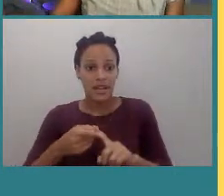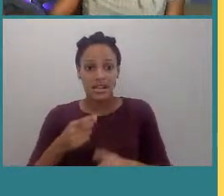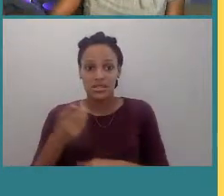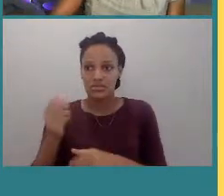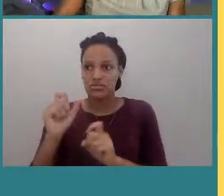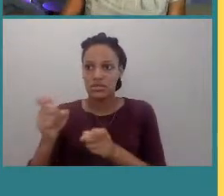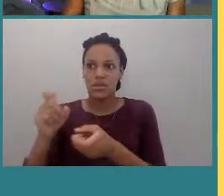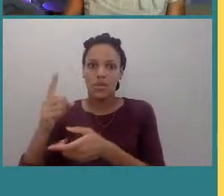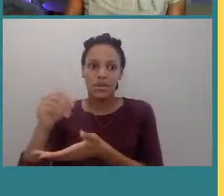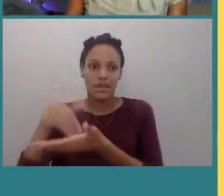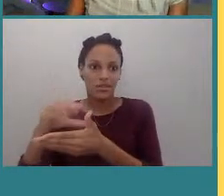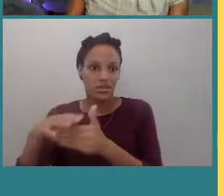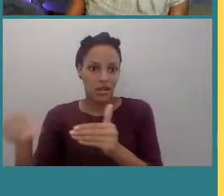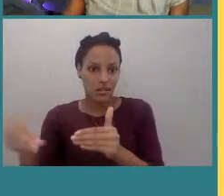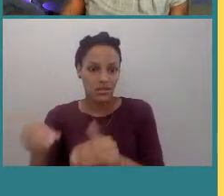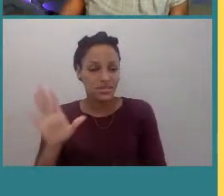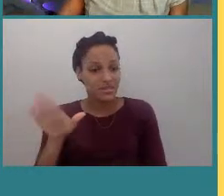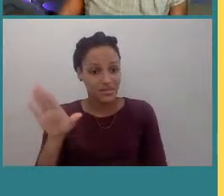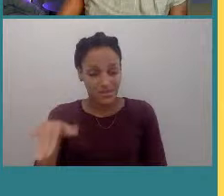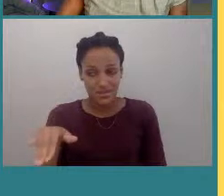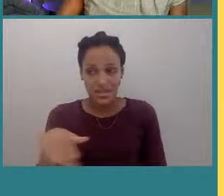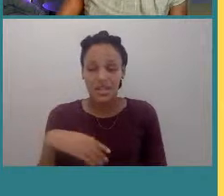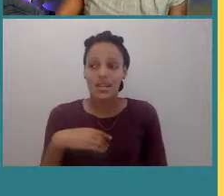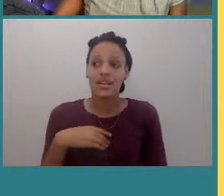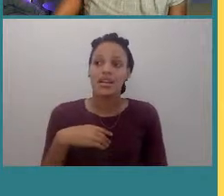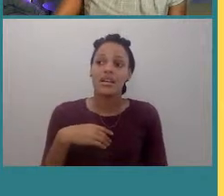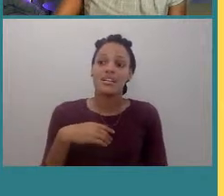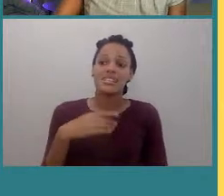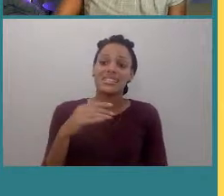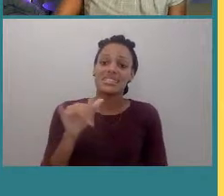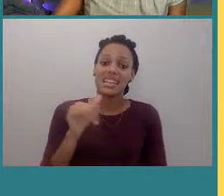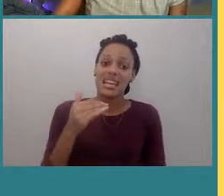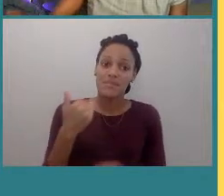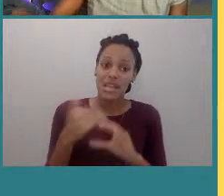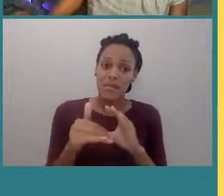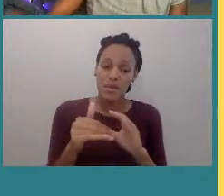sell, like shea butter up, I was hyped. I ordered my food. It was so good! I was eating